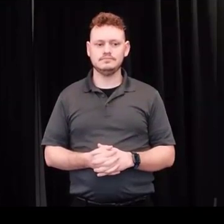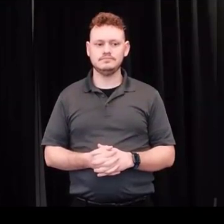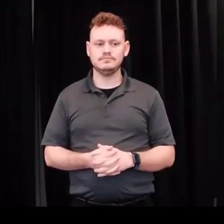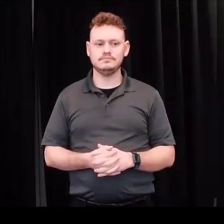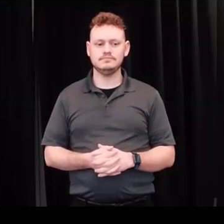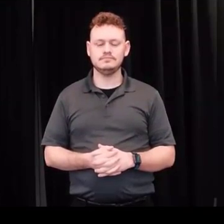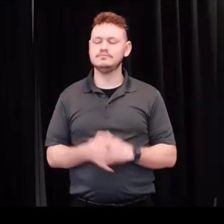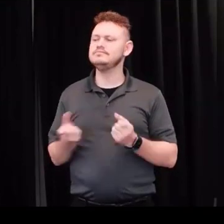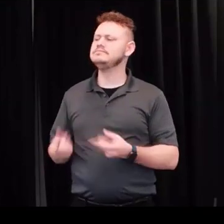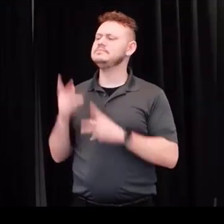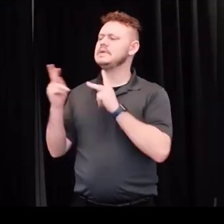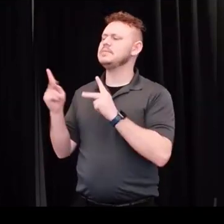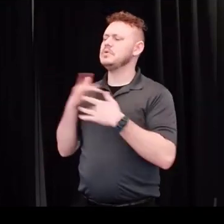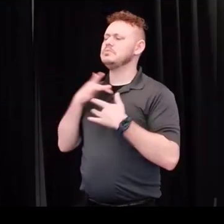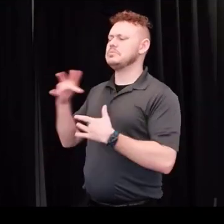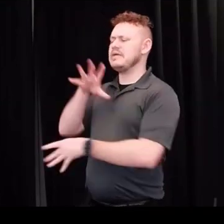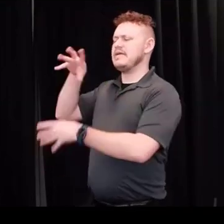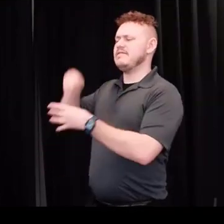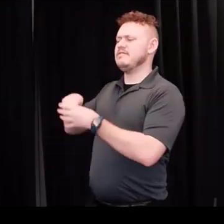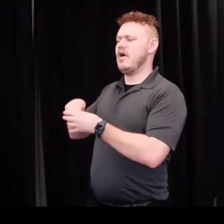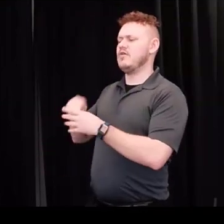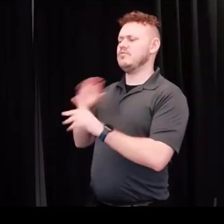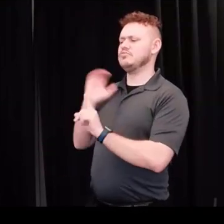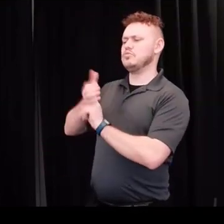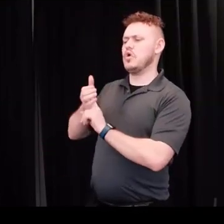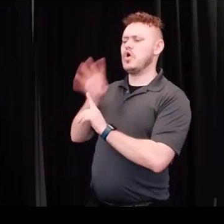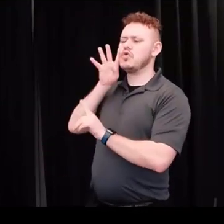usually have involved in the persona creation?"